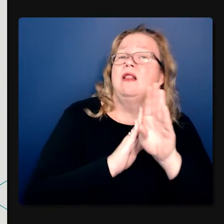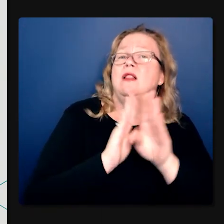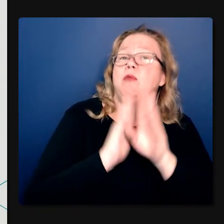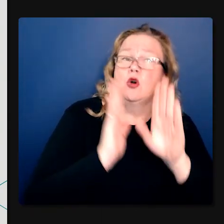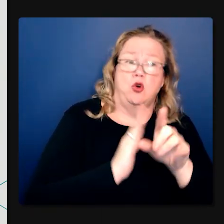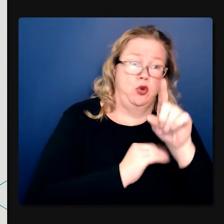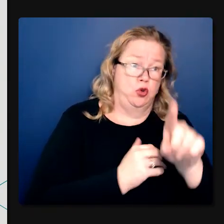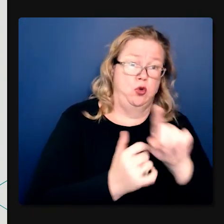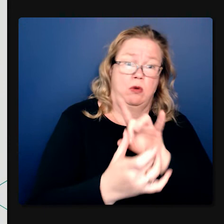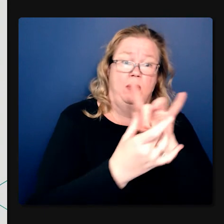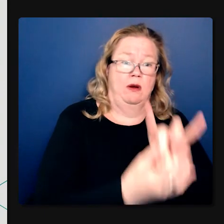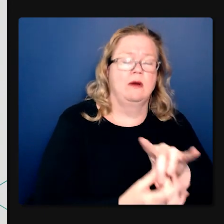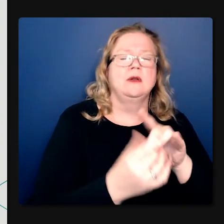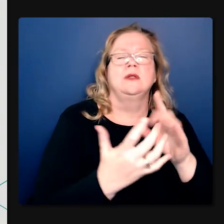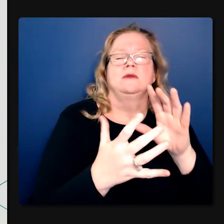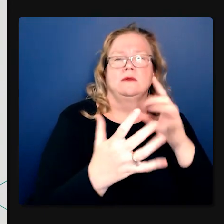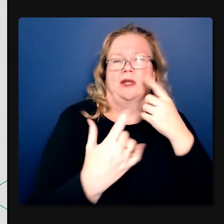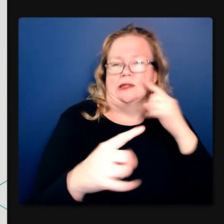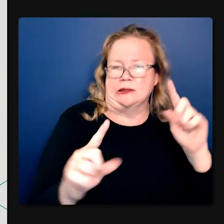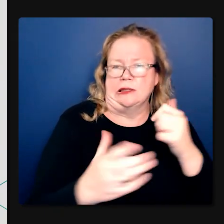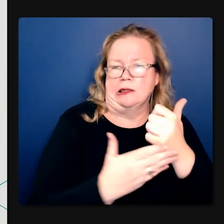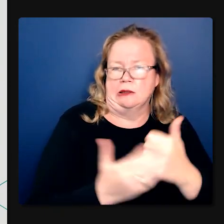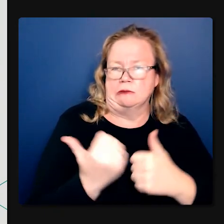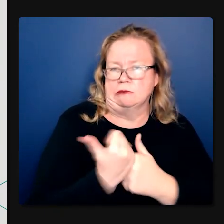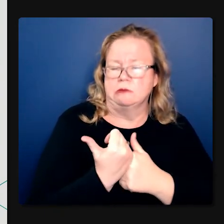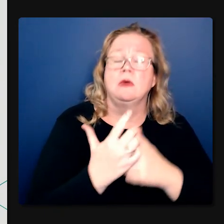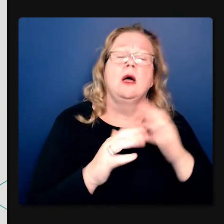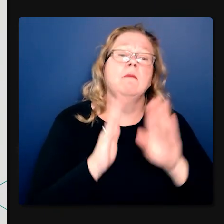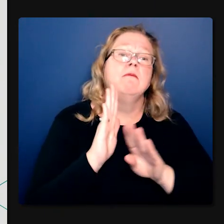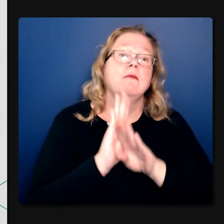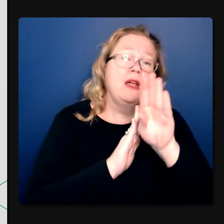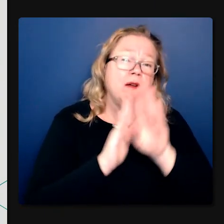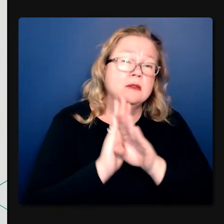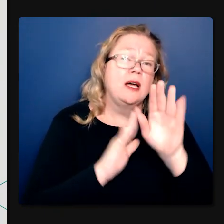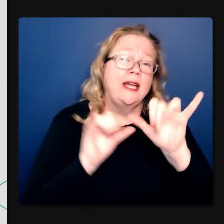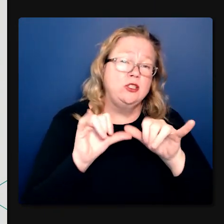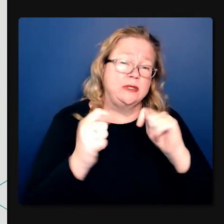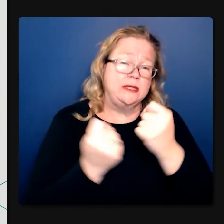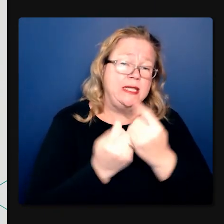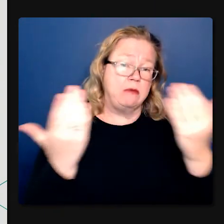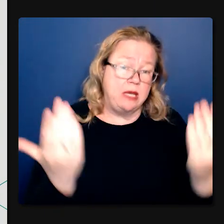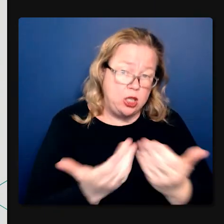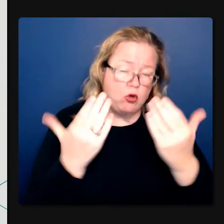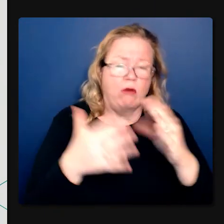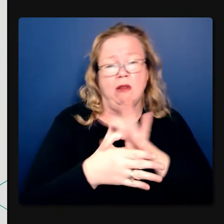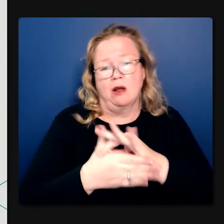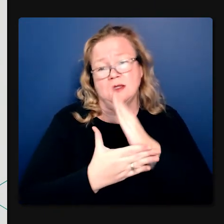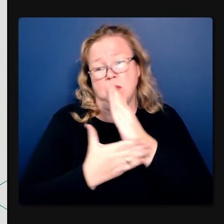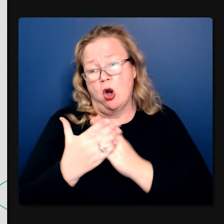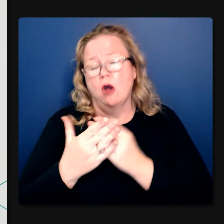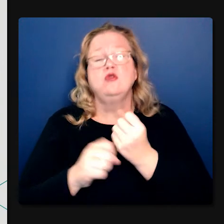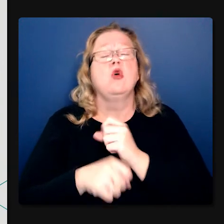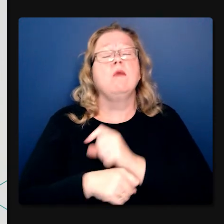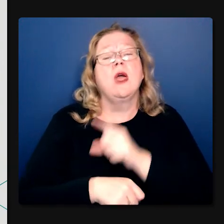to get you what you need in order to succeed. We're looking to build an engineering team here on the content side to make sure